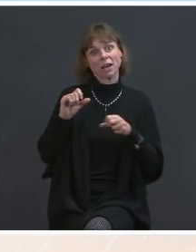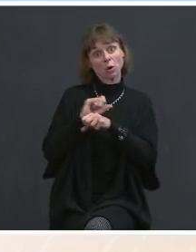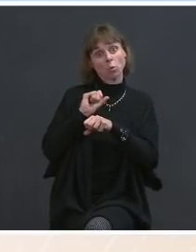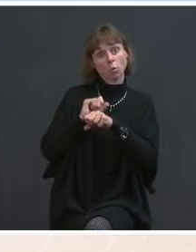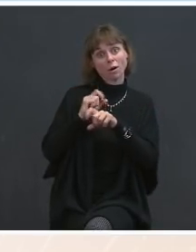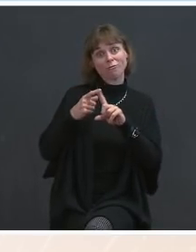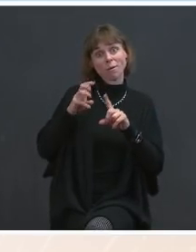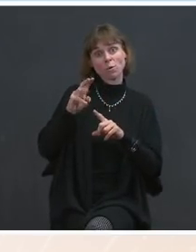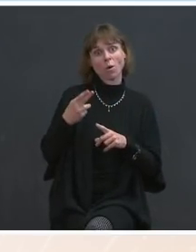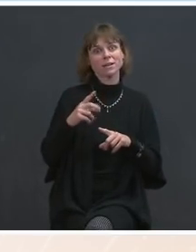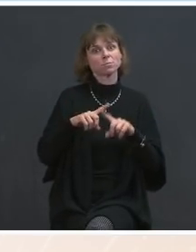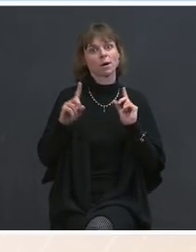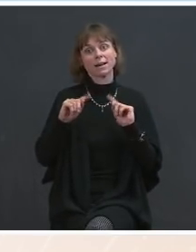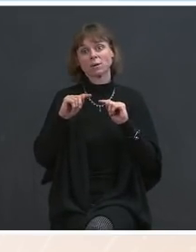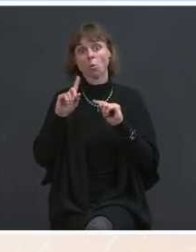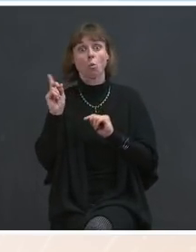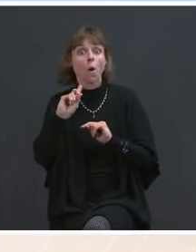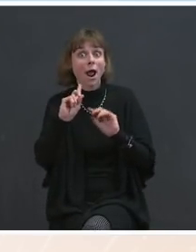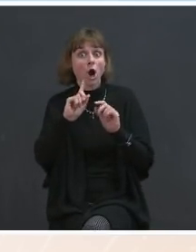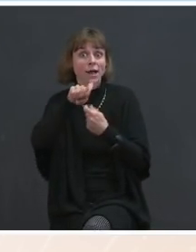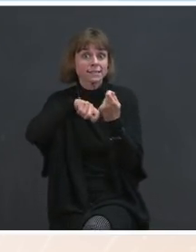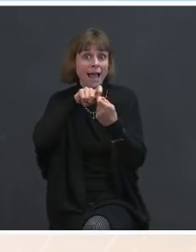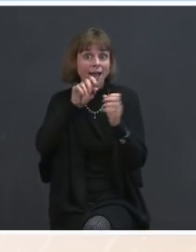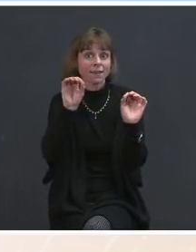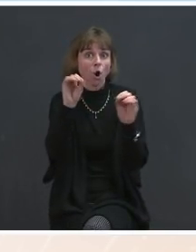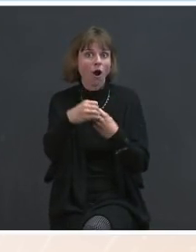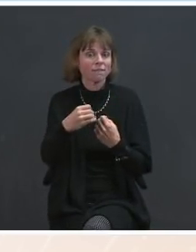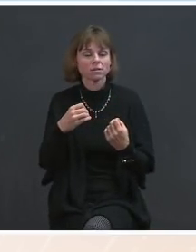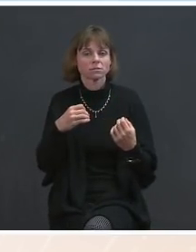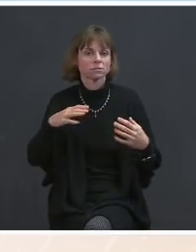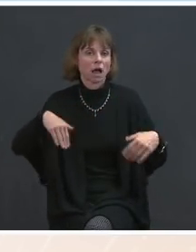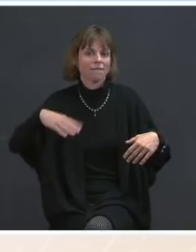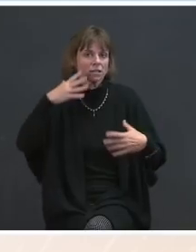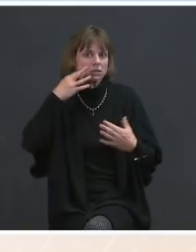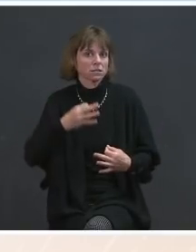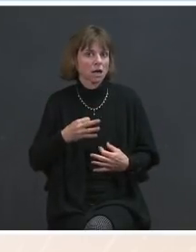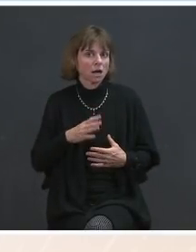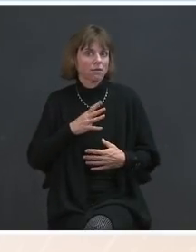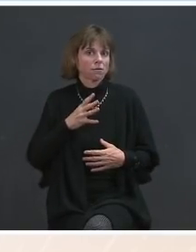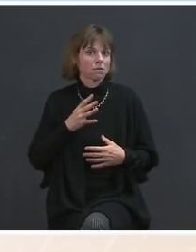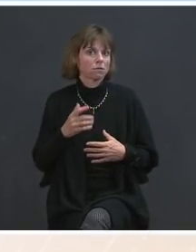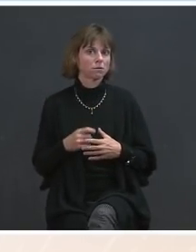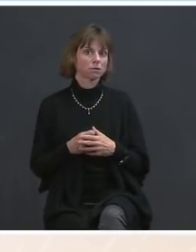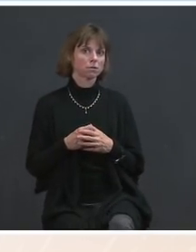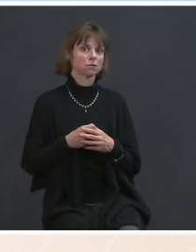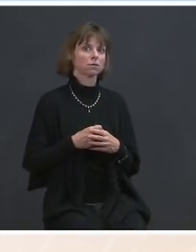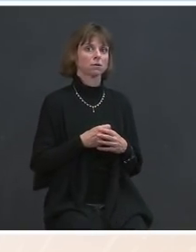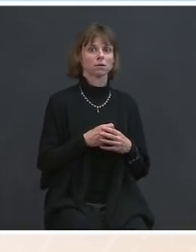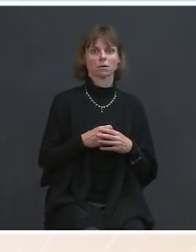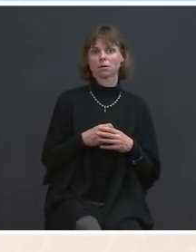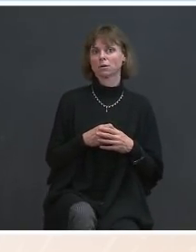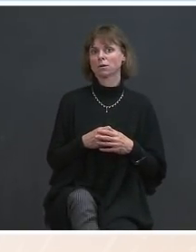I'm not sure that's been formally determined quite yet. The Press: Okay. And then, you know, Zeke's question was, sort of: Does the President have any opinions